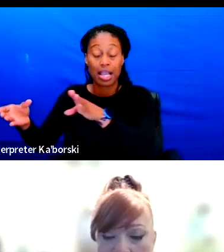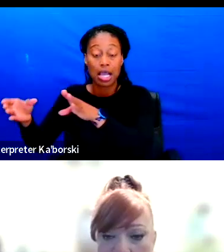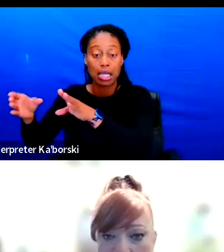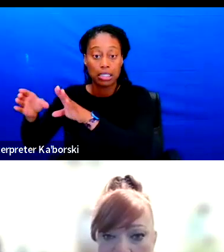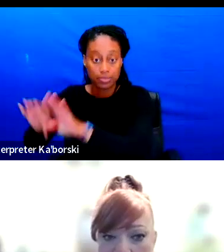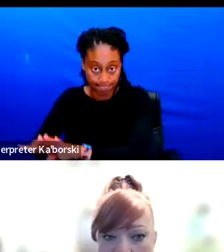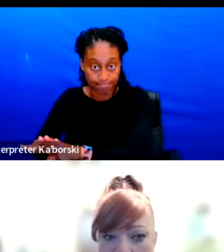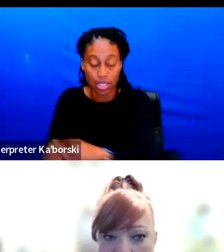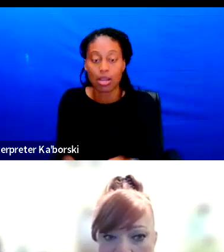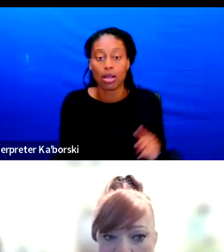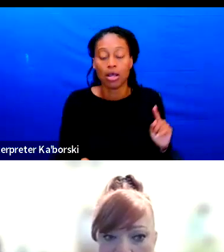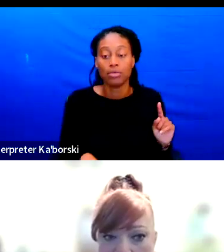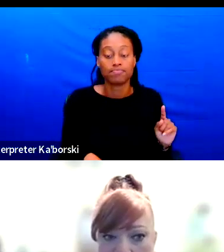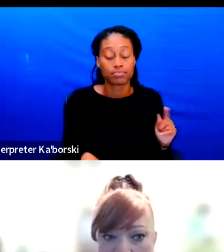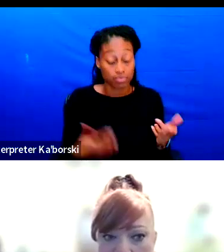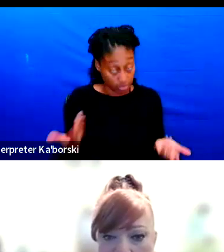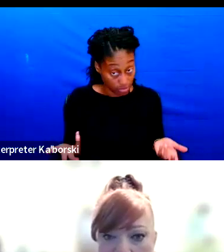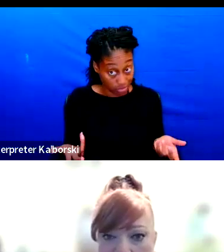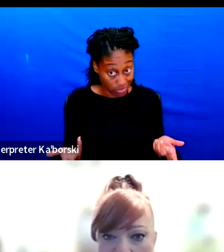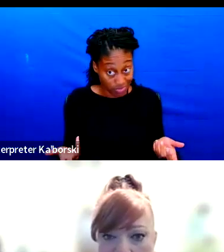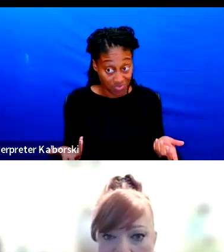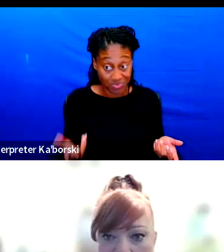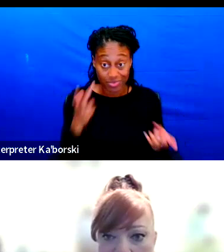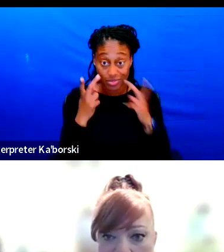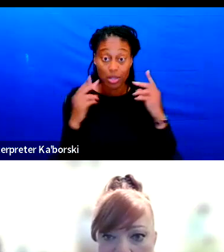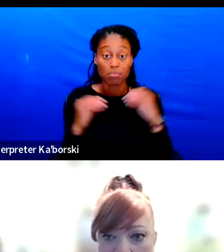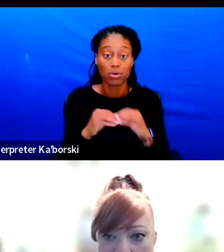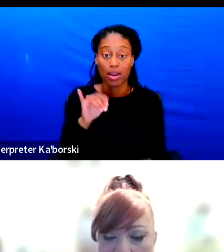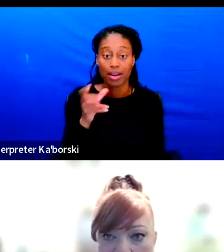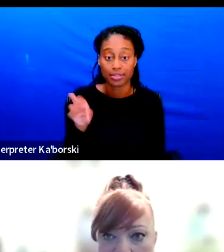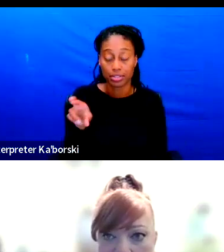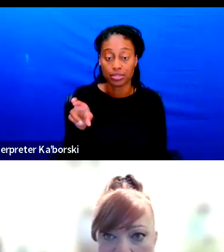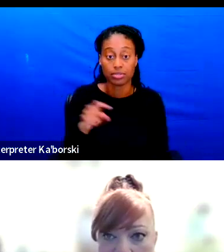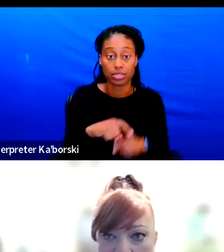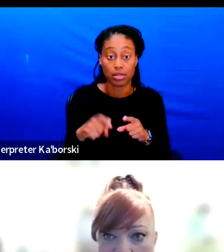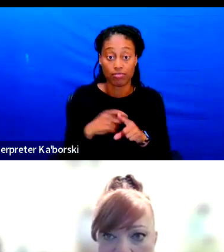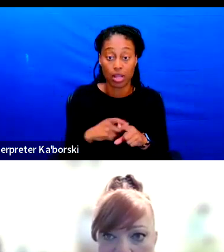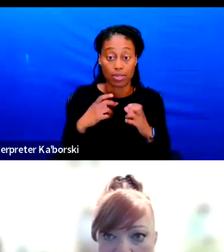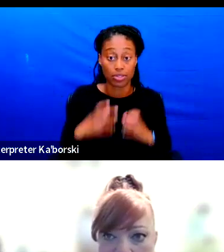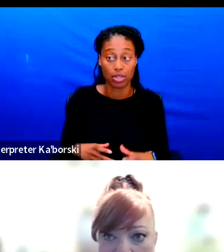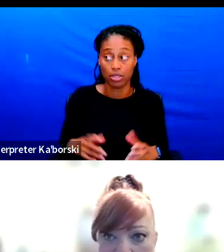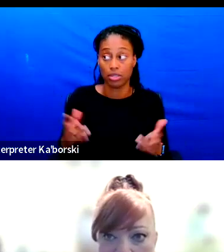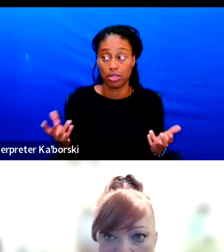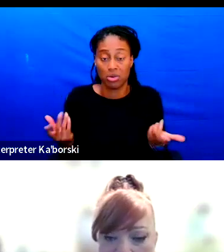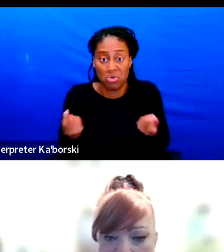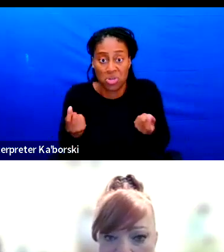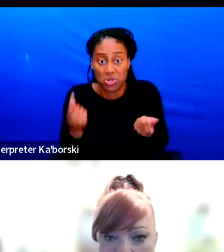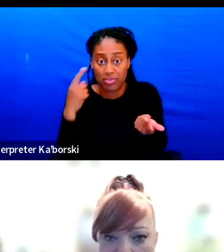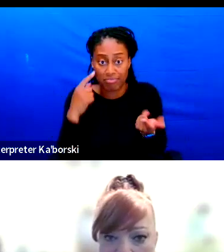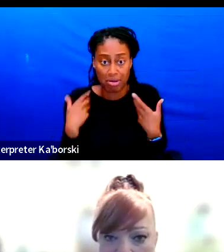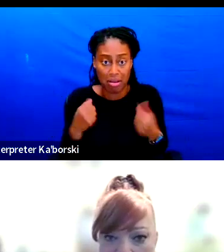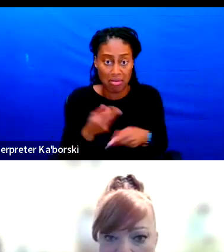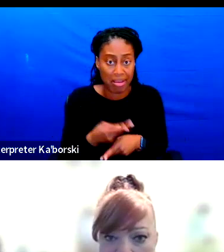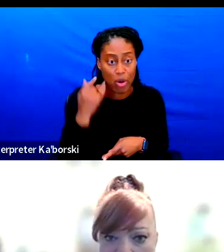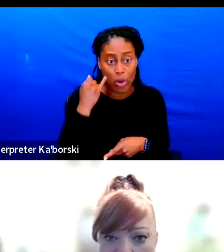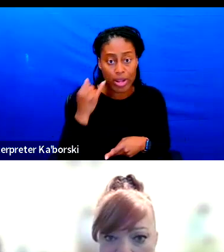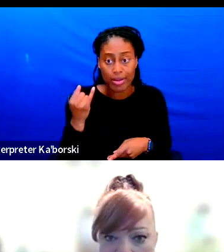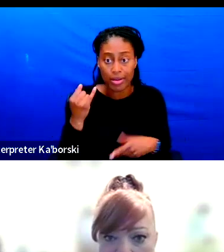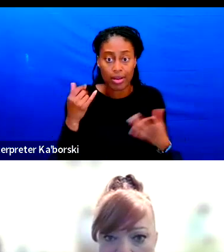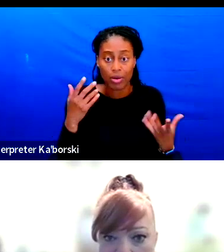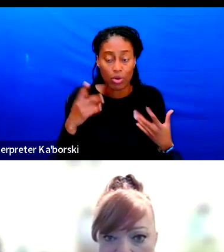Kyle Kleist: needless to say, now we started to see eye and our calls from consumers, wondering, where am I going to go for healthcare? What about emergency care. What about this? So